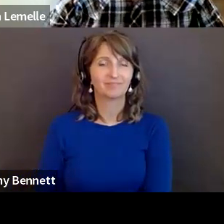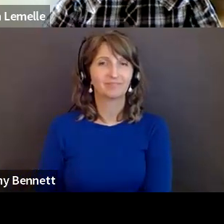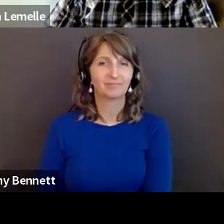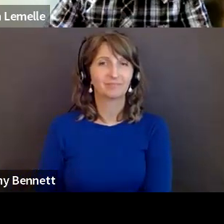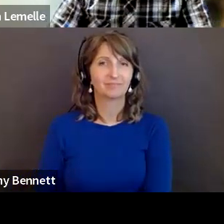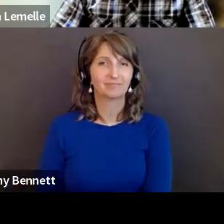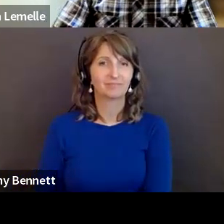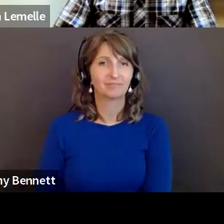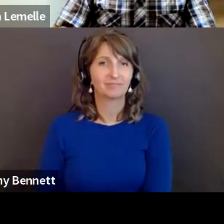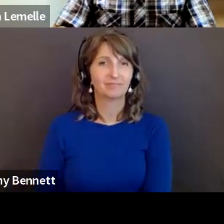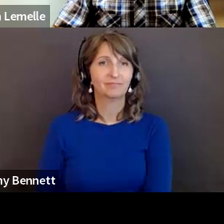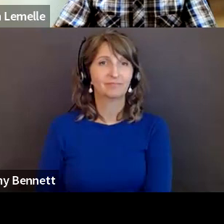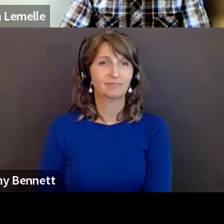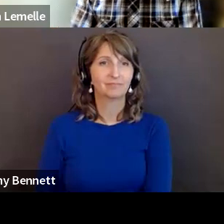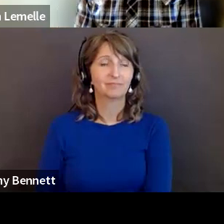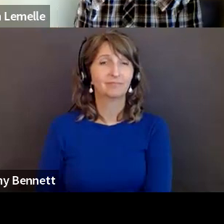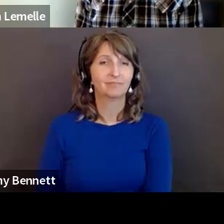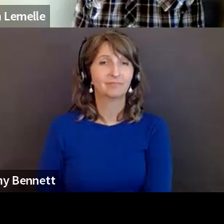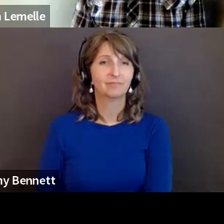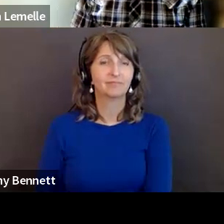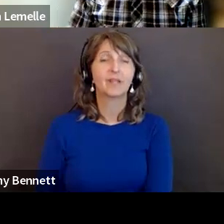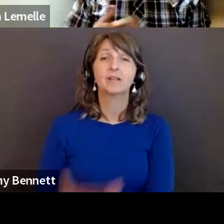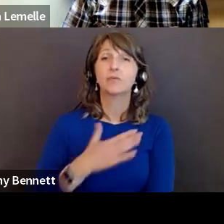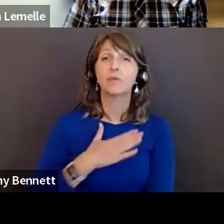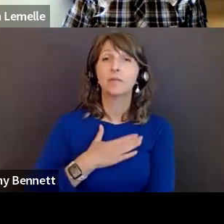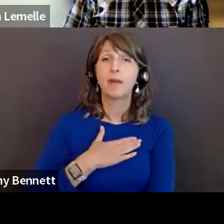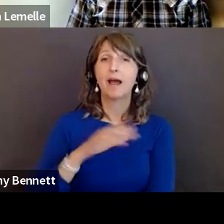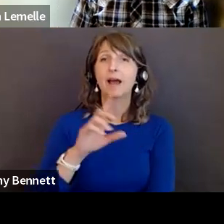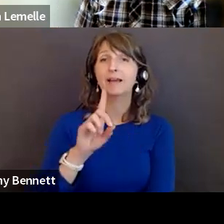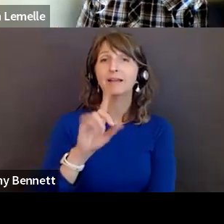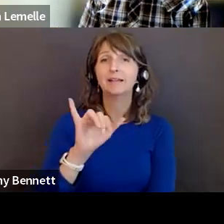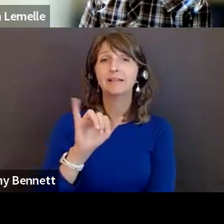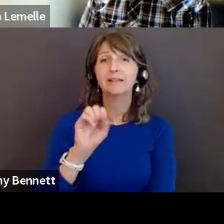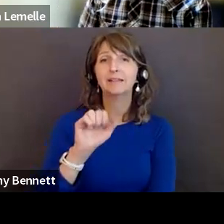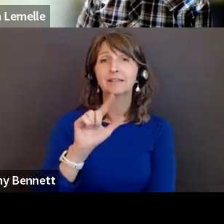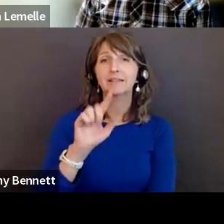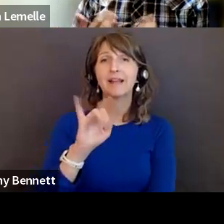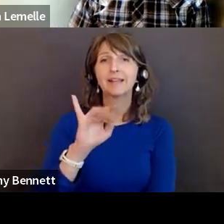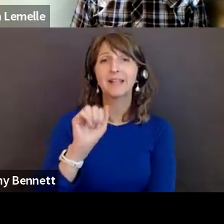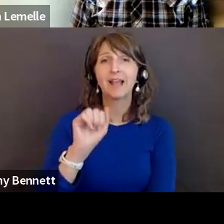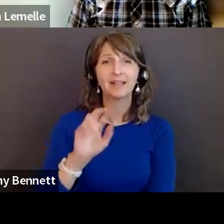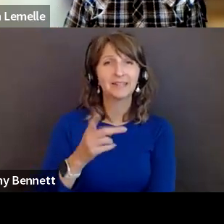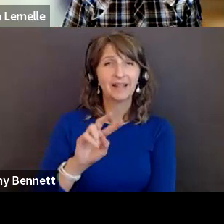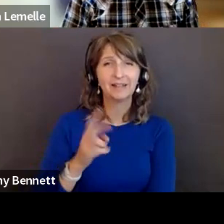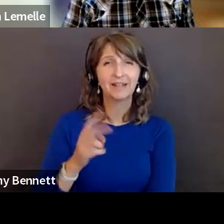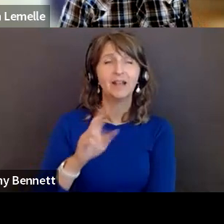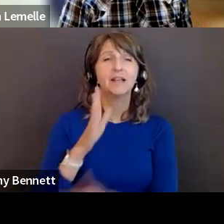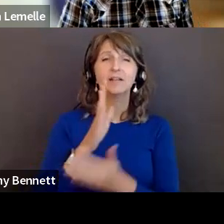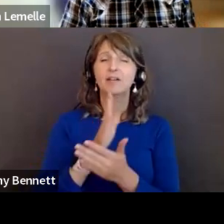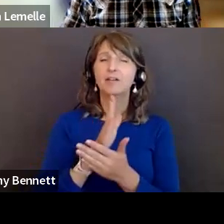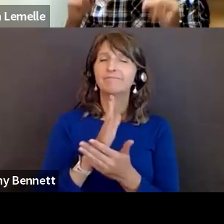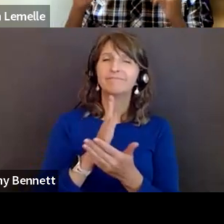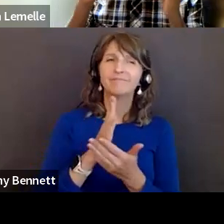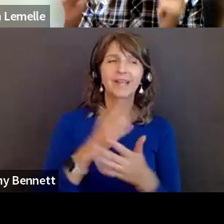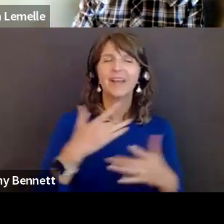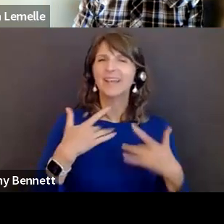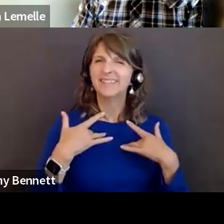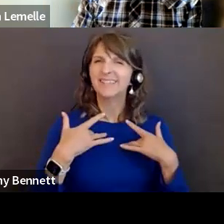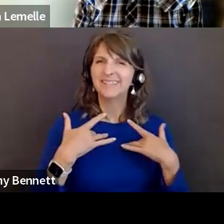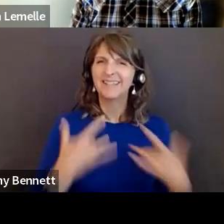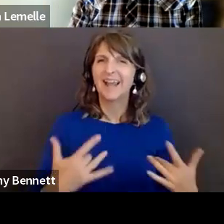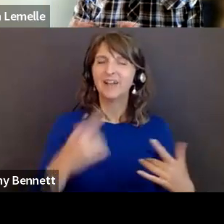With my the sexia, II kinda realize that, with selective people we, we tend to visualize.